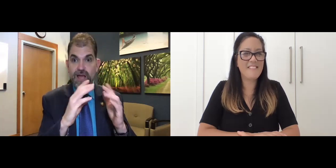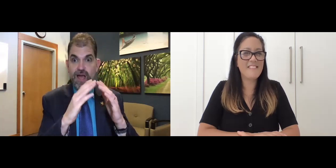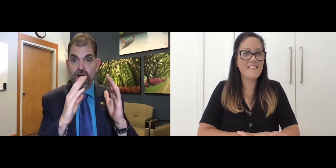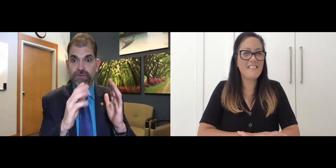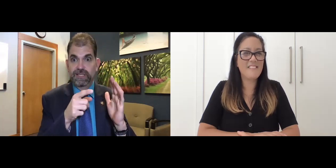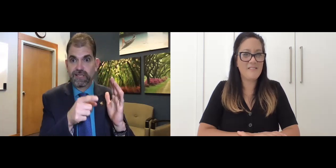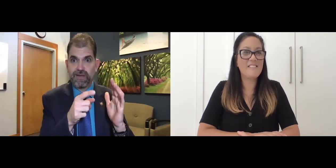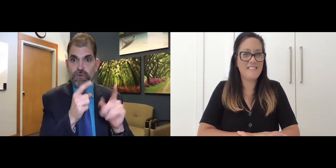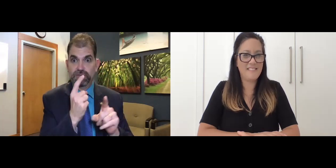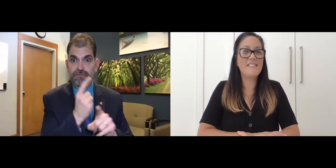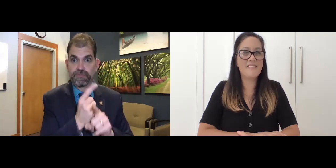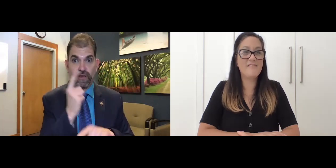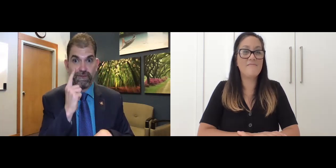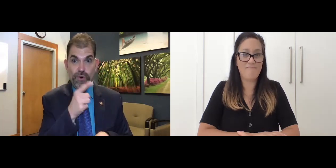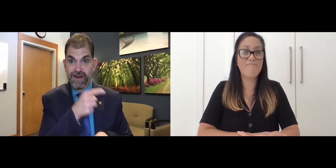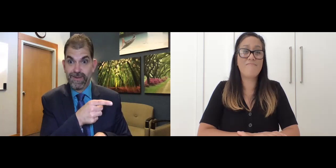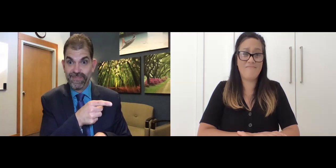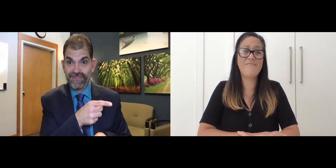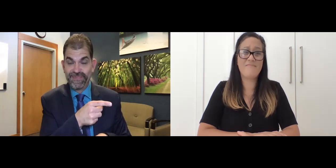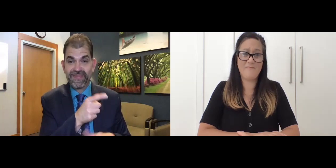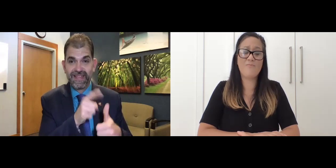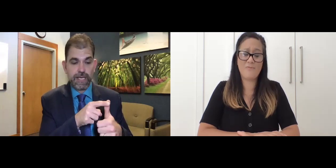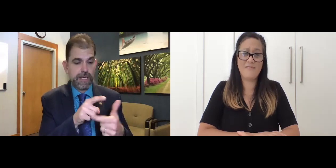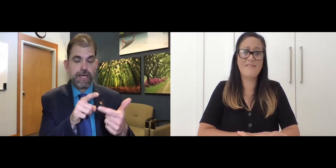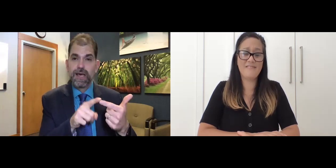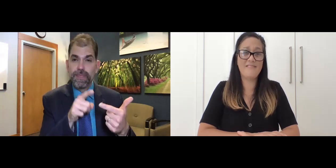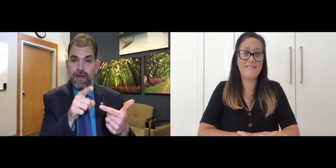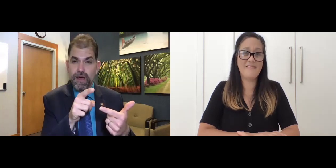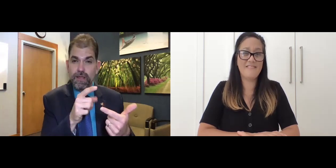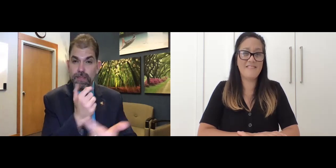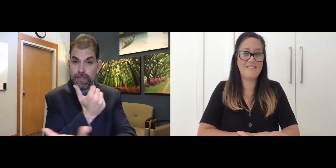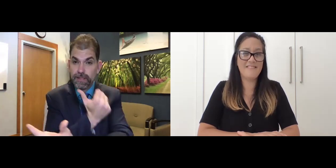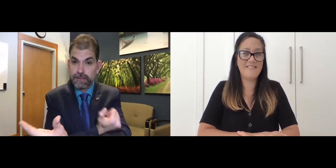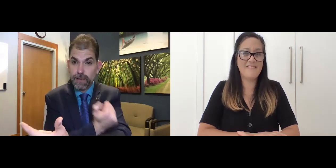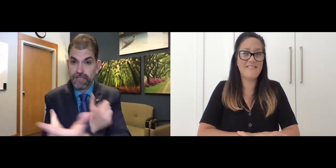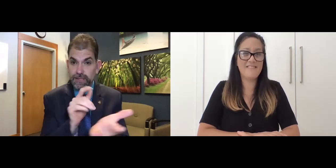That was really necessary because housing was crucial for this person.